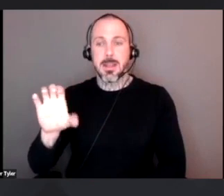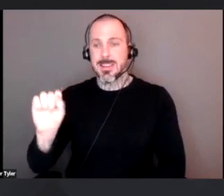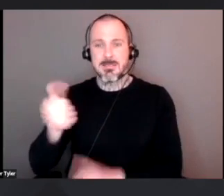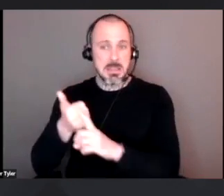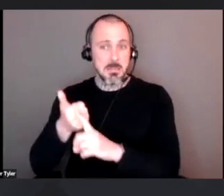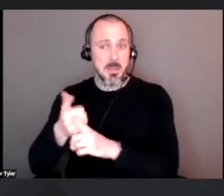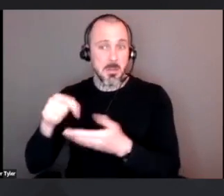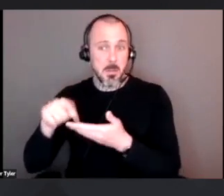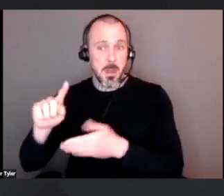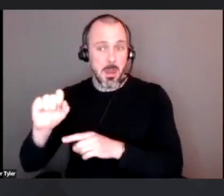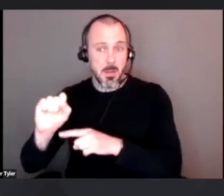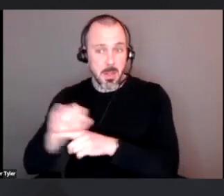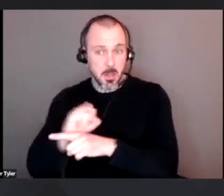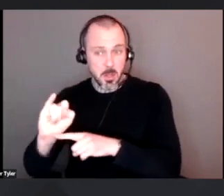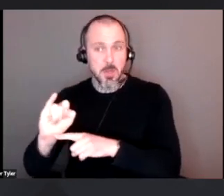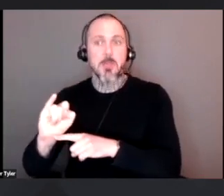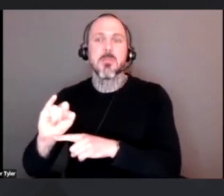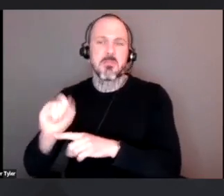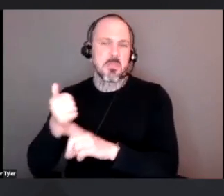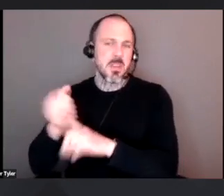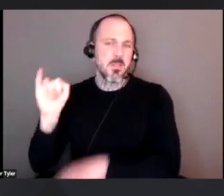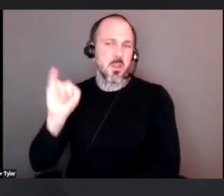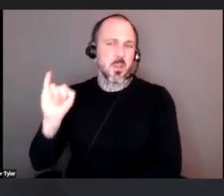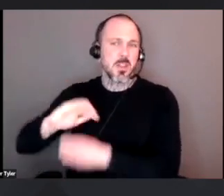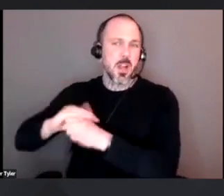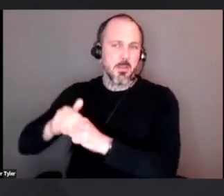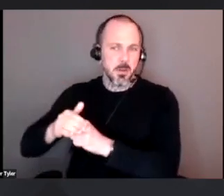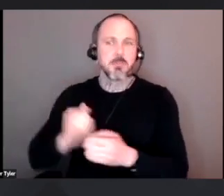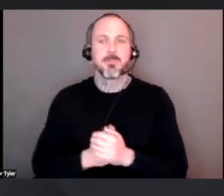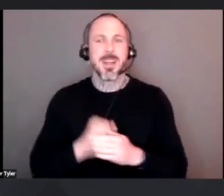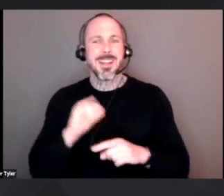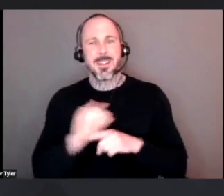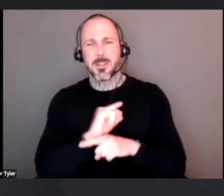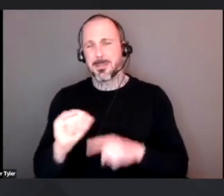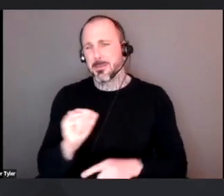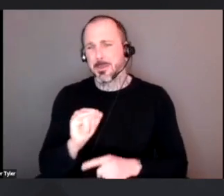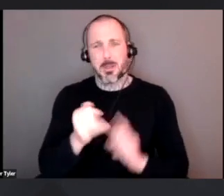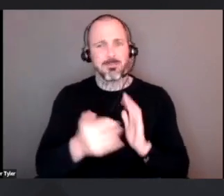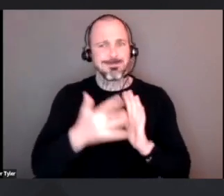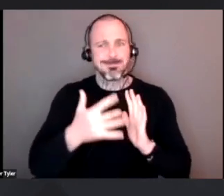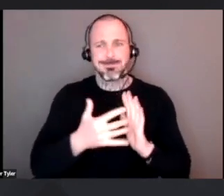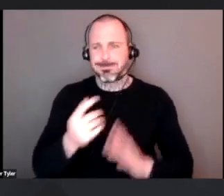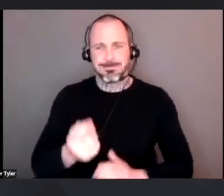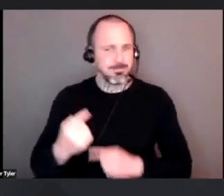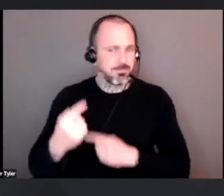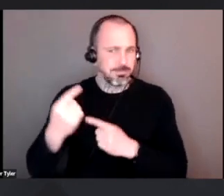because we have a lot of part-time positions, we're able to bring people on board and slowly work them in. So, you know, if you're looking at